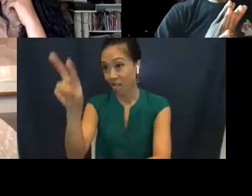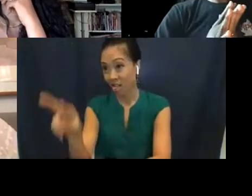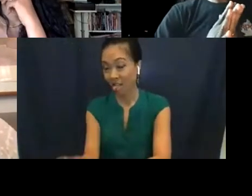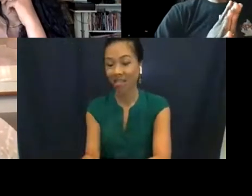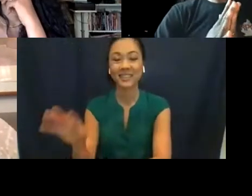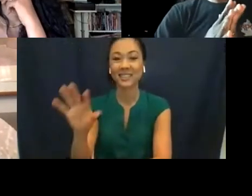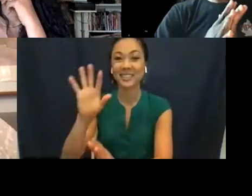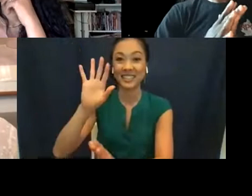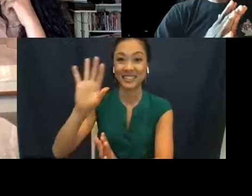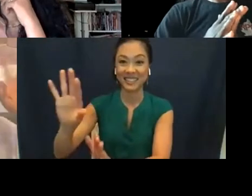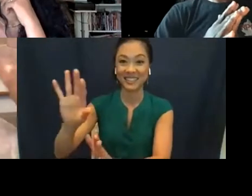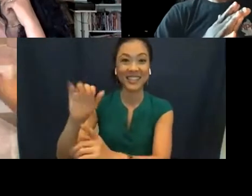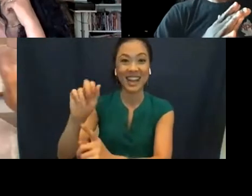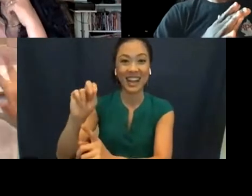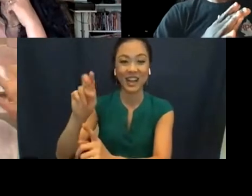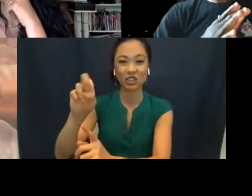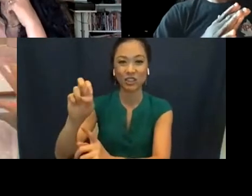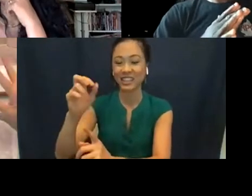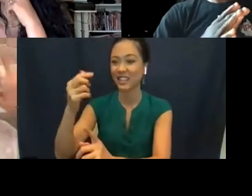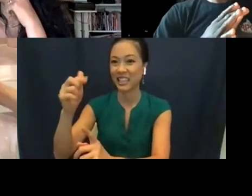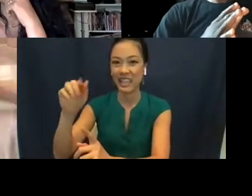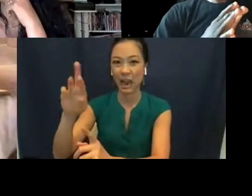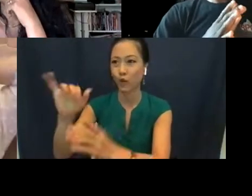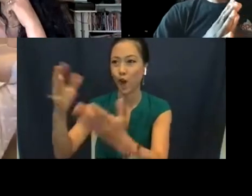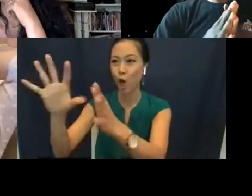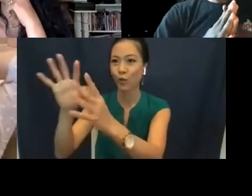things have coming up, I don't remember where they came from, but